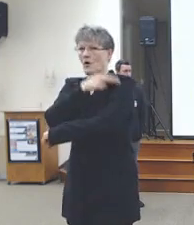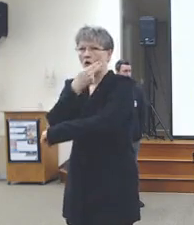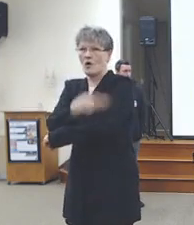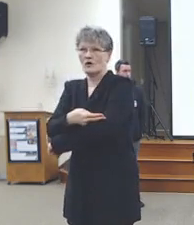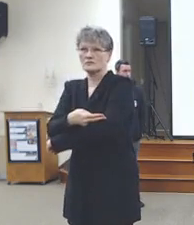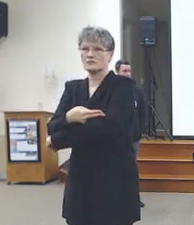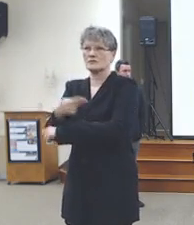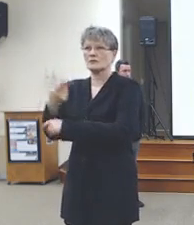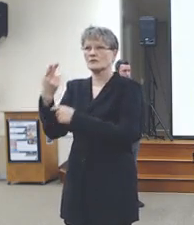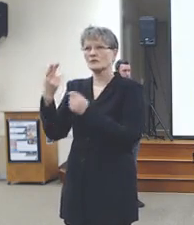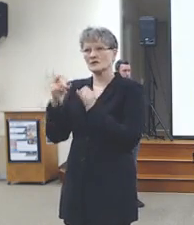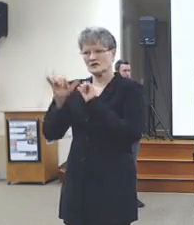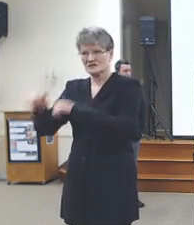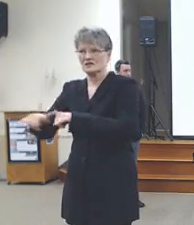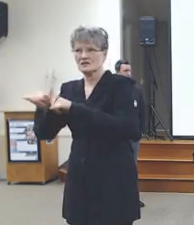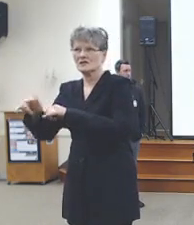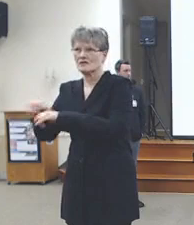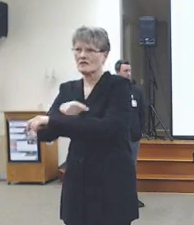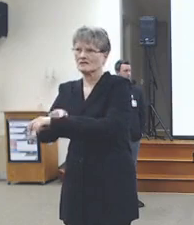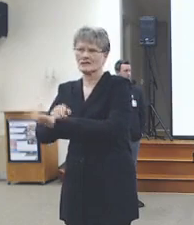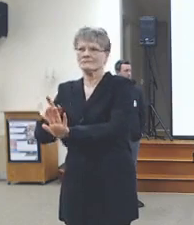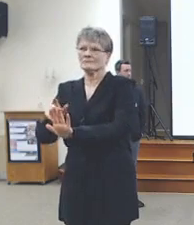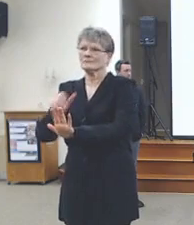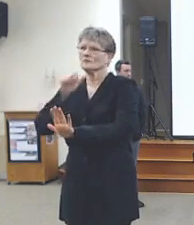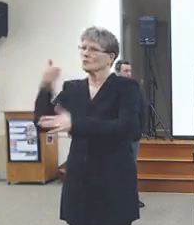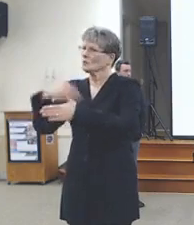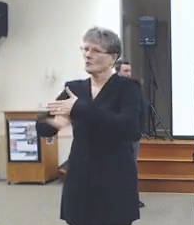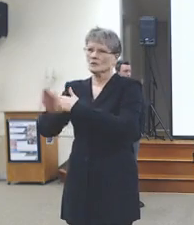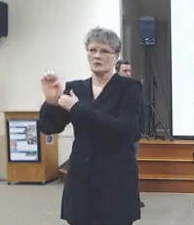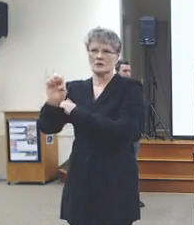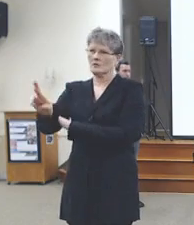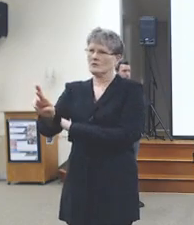people don't love this answer, but this is the answer, and it's that we want